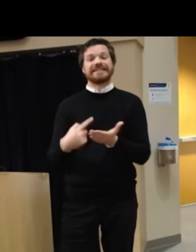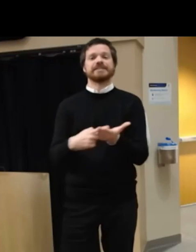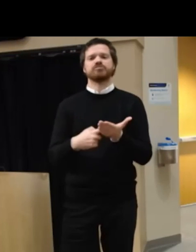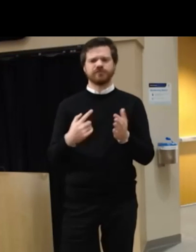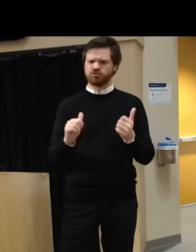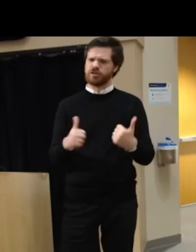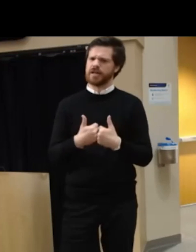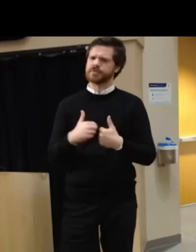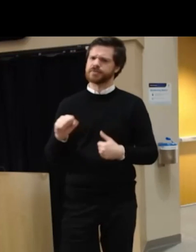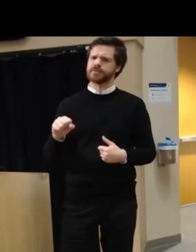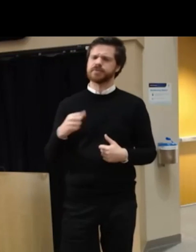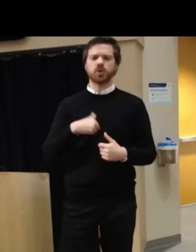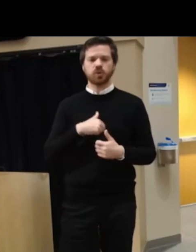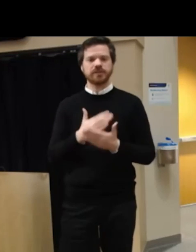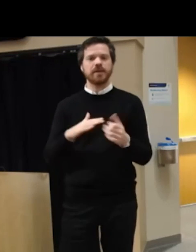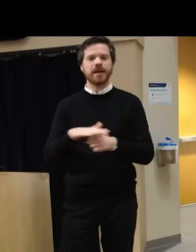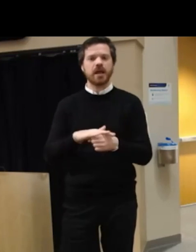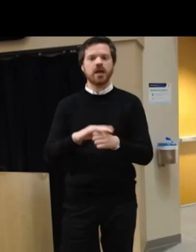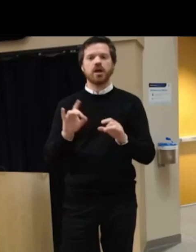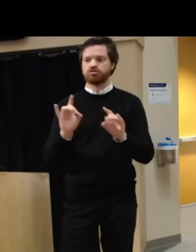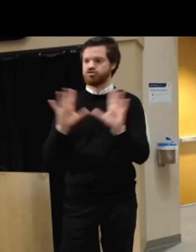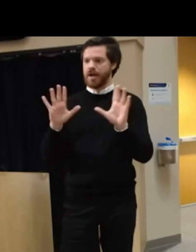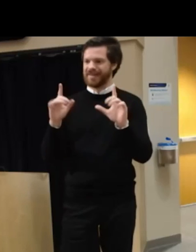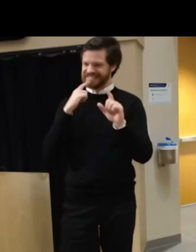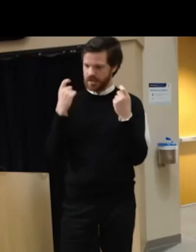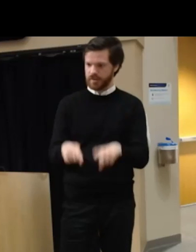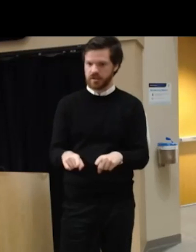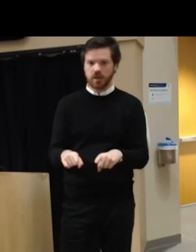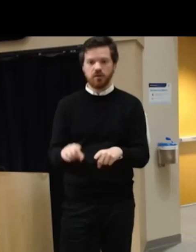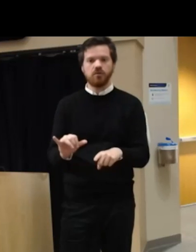we're going to you know areas where a trauma has just occurred um and we've come to rely